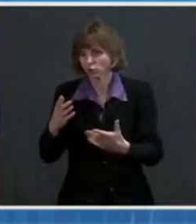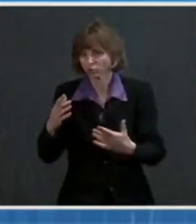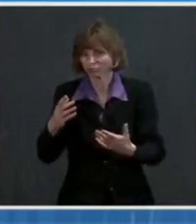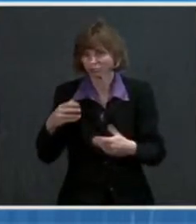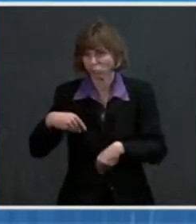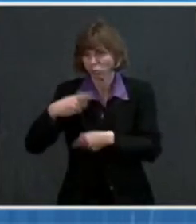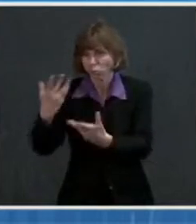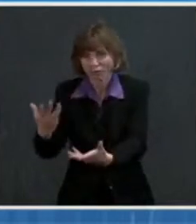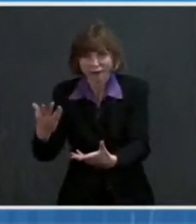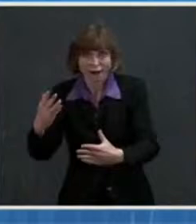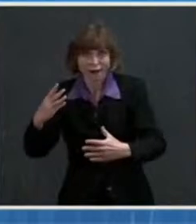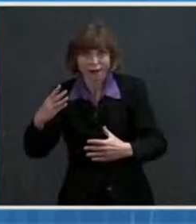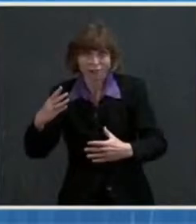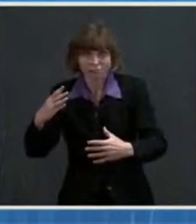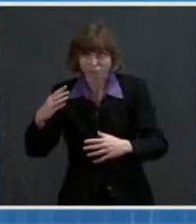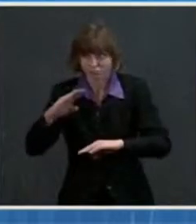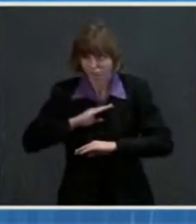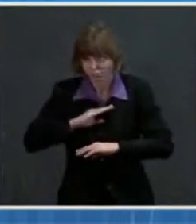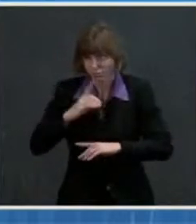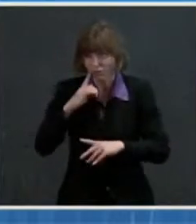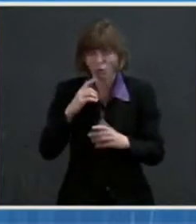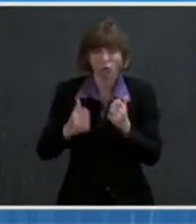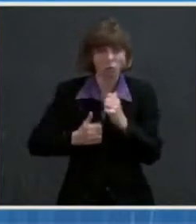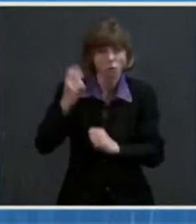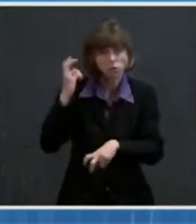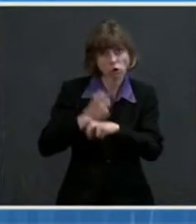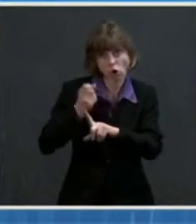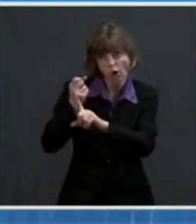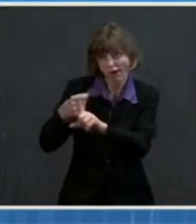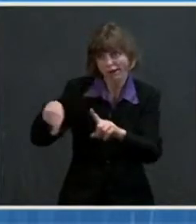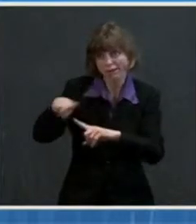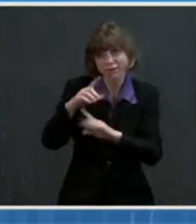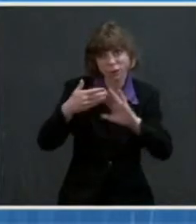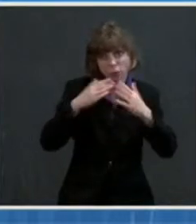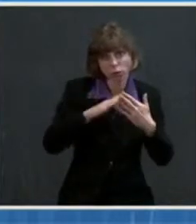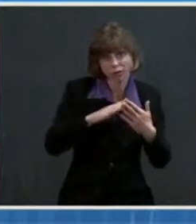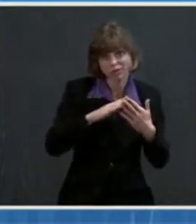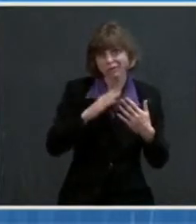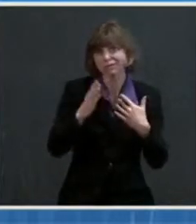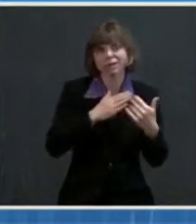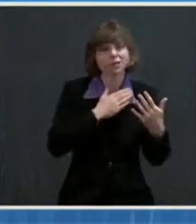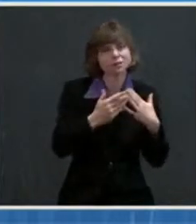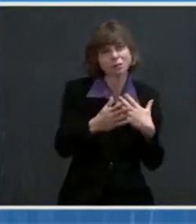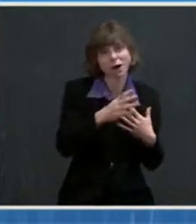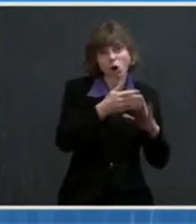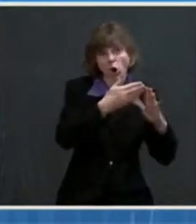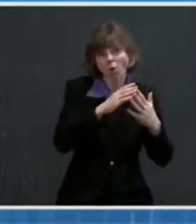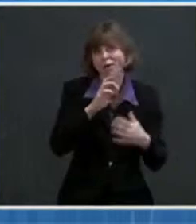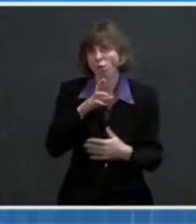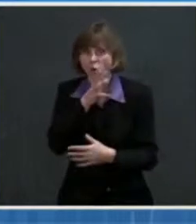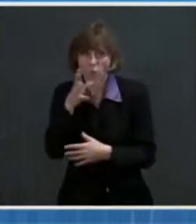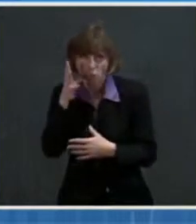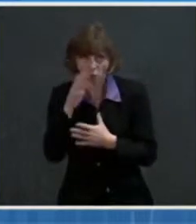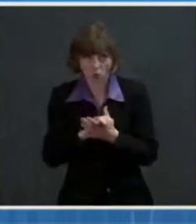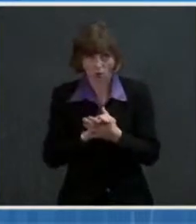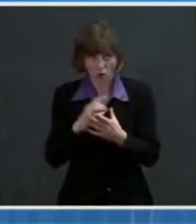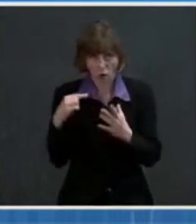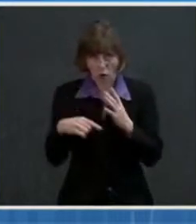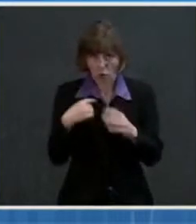PRIORITIZE FILLING IN GAPS WITH OUR COVERAGE TO THE HIGHEST HIT AND THE HARDEST HIT COMMUNITIES